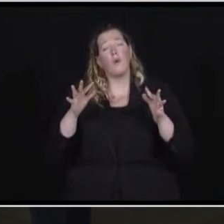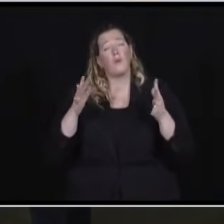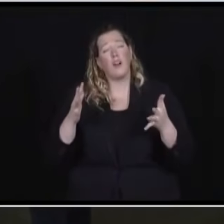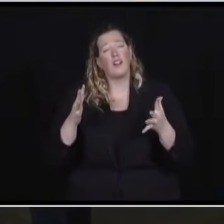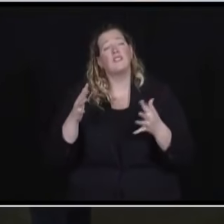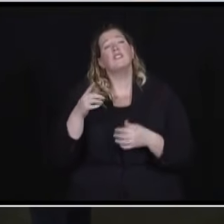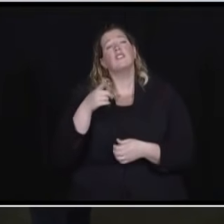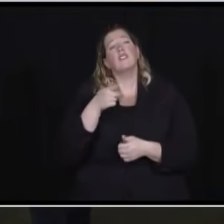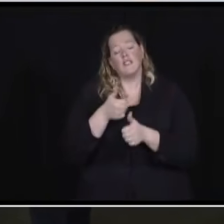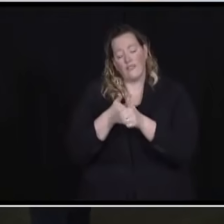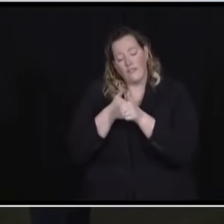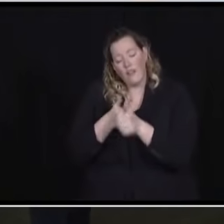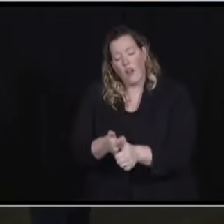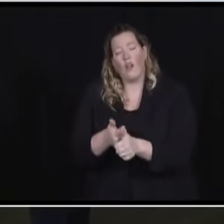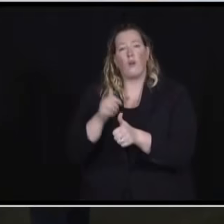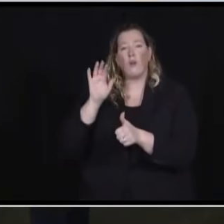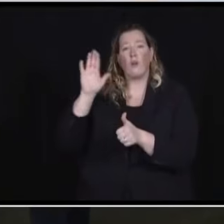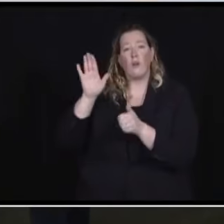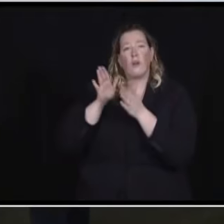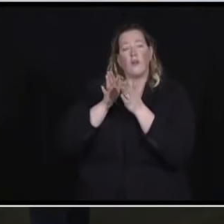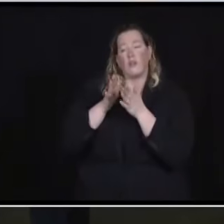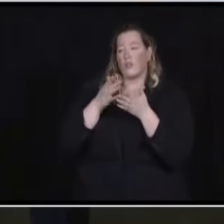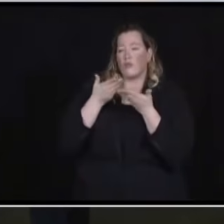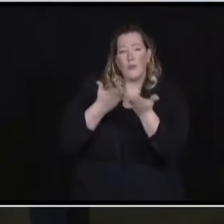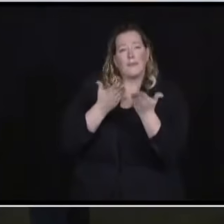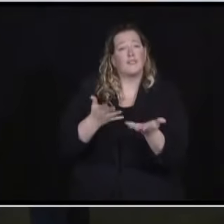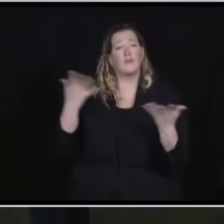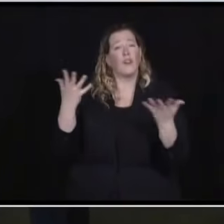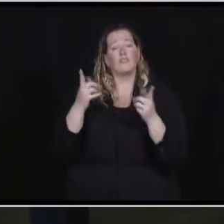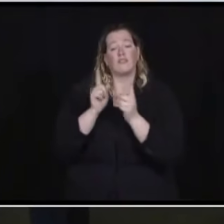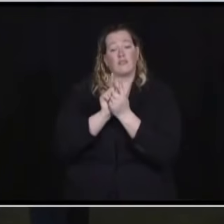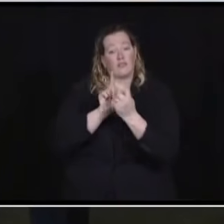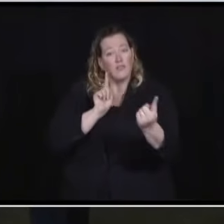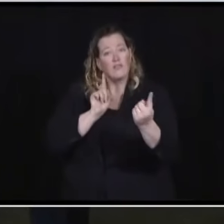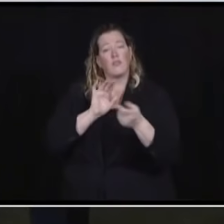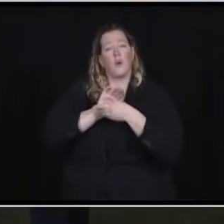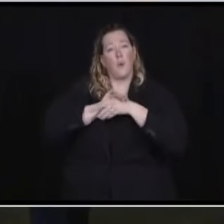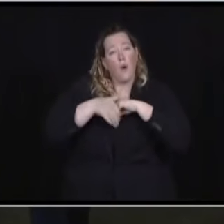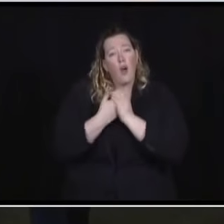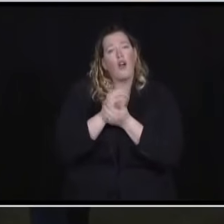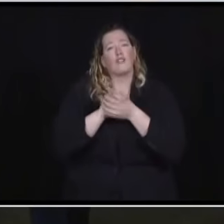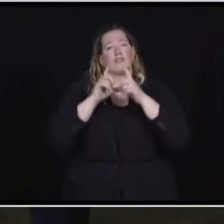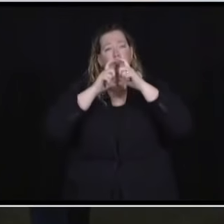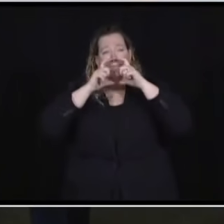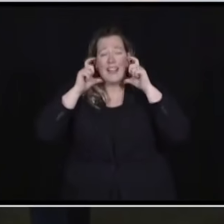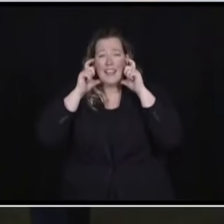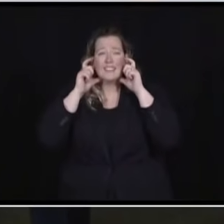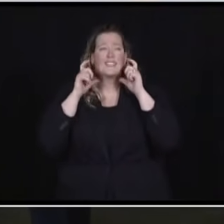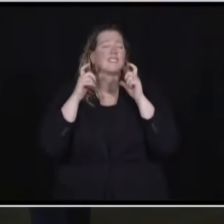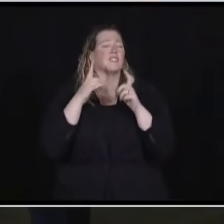people continue to follow the basic public health measures as I have outlined maintaining the physical distance wearing when